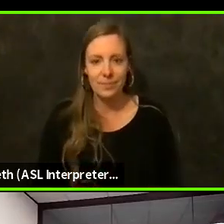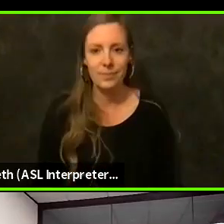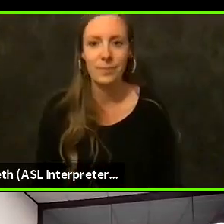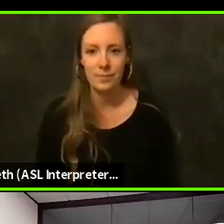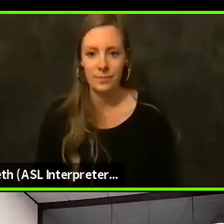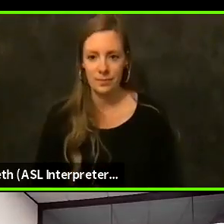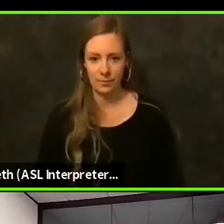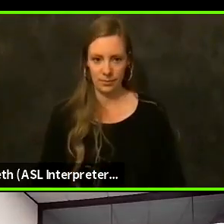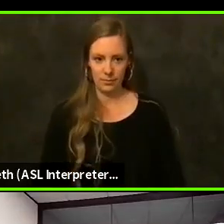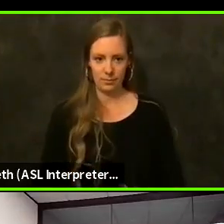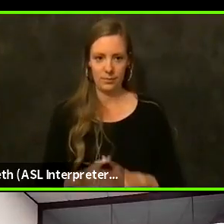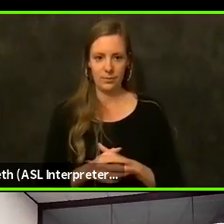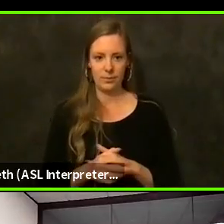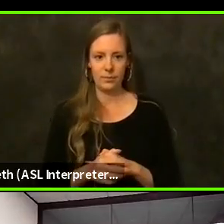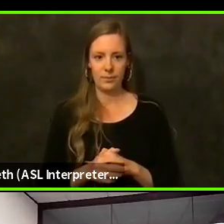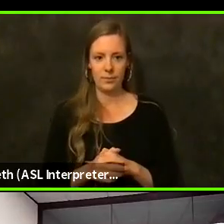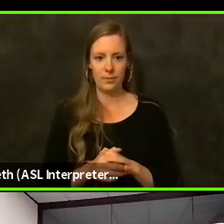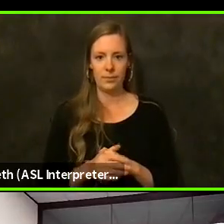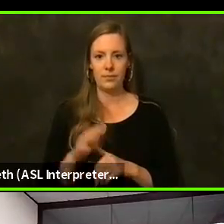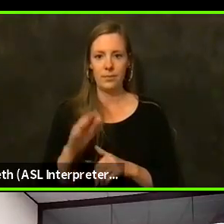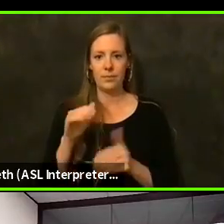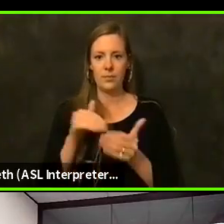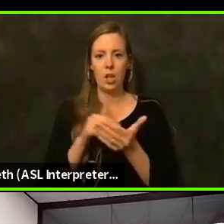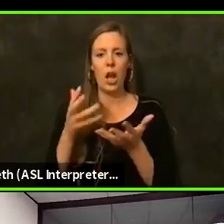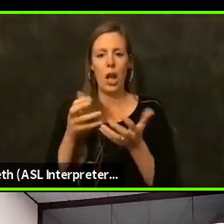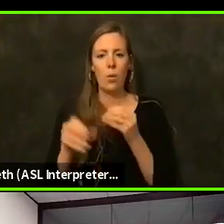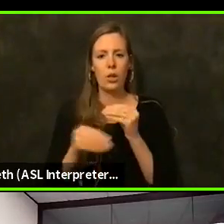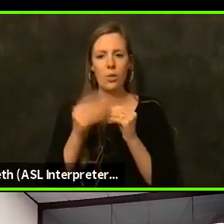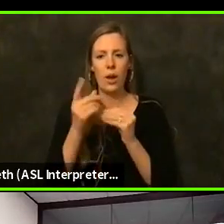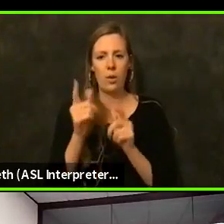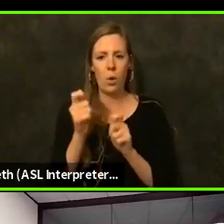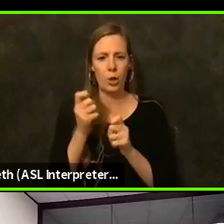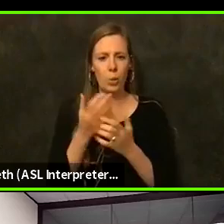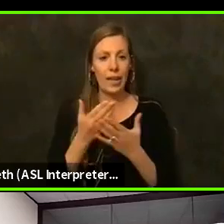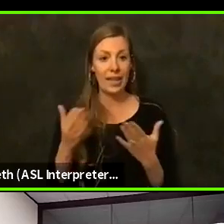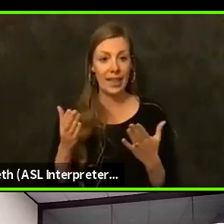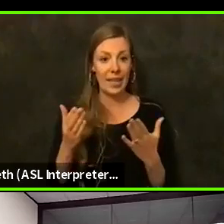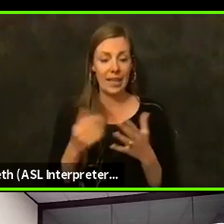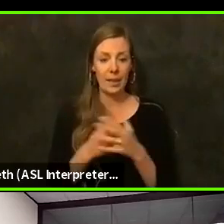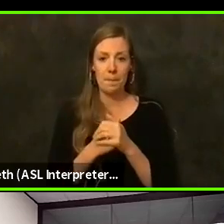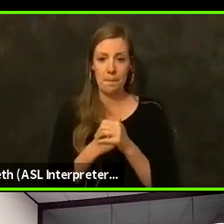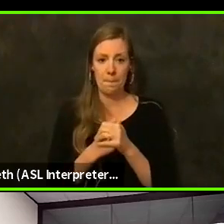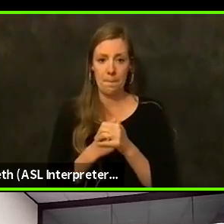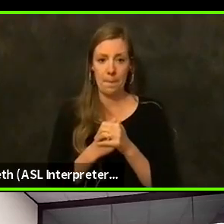add one quick thing. And that is that, you know, the state